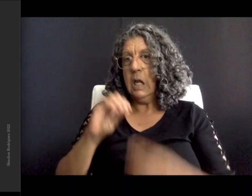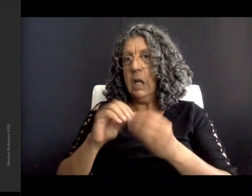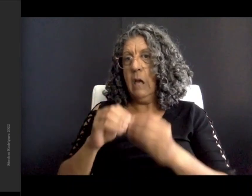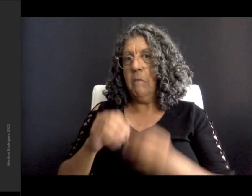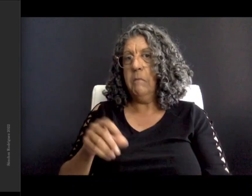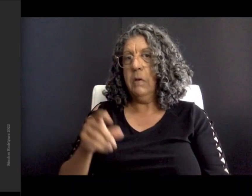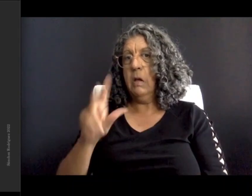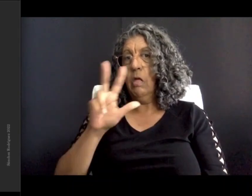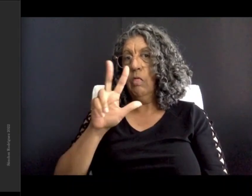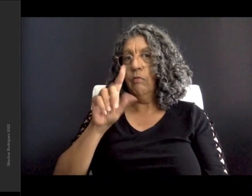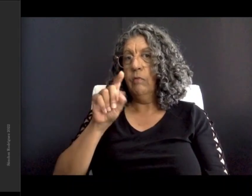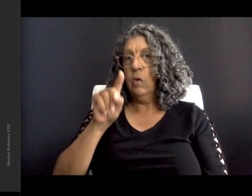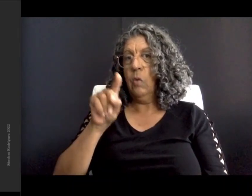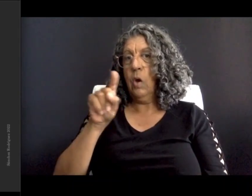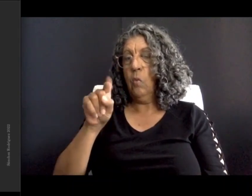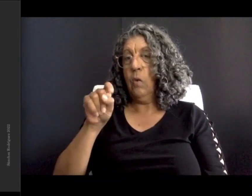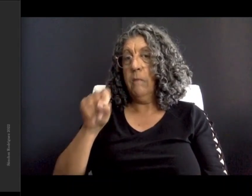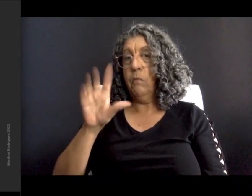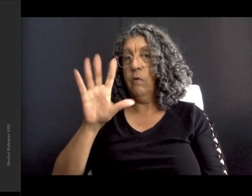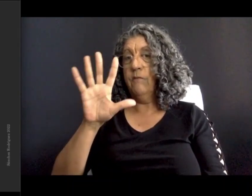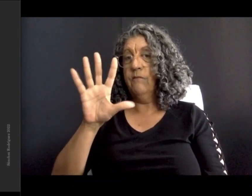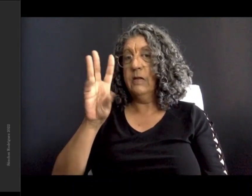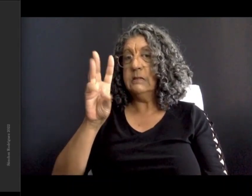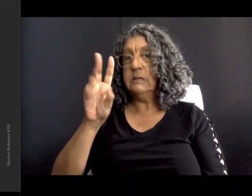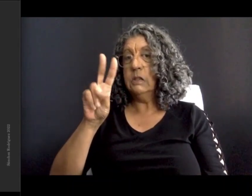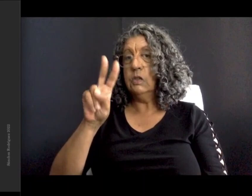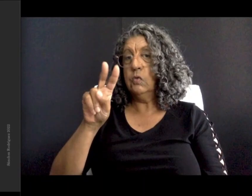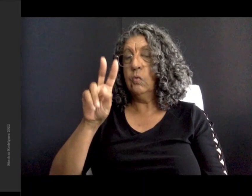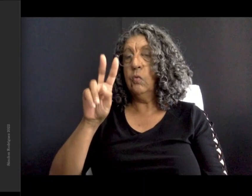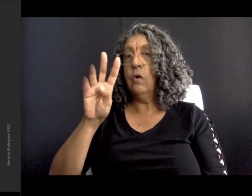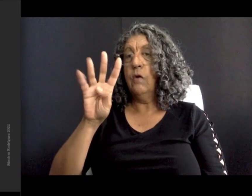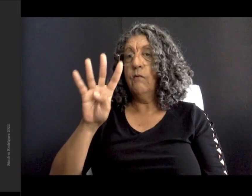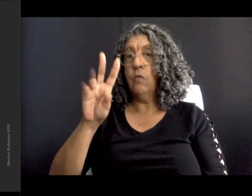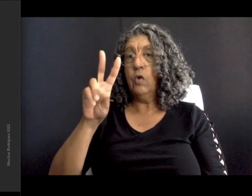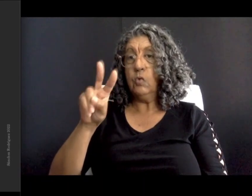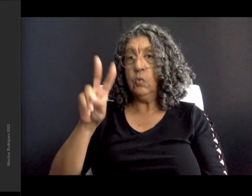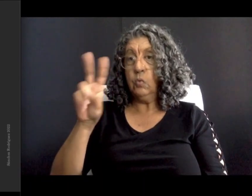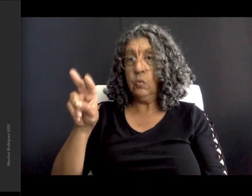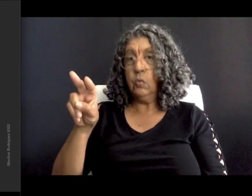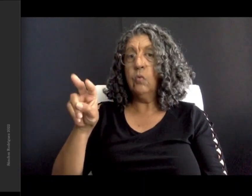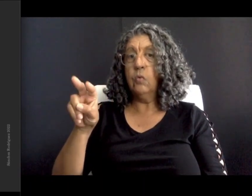you see that number 311.562428